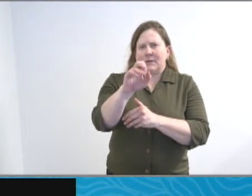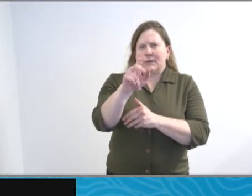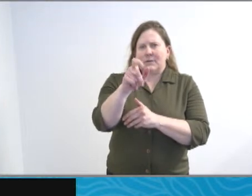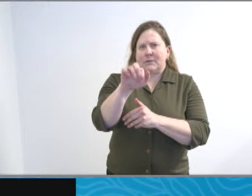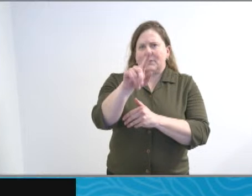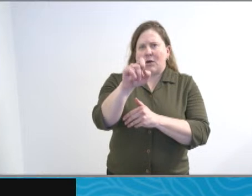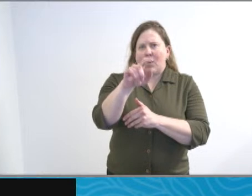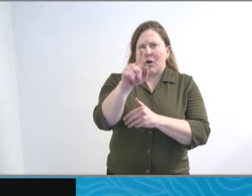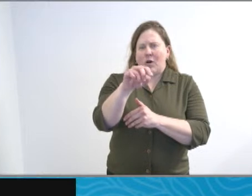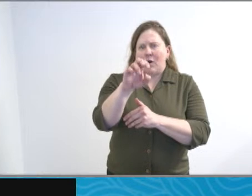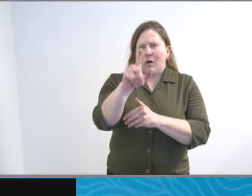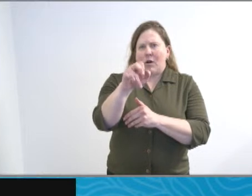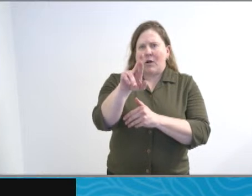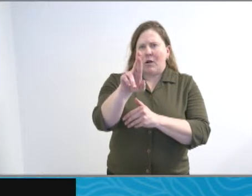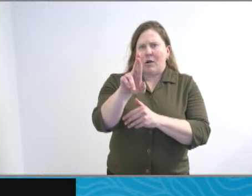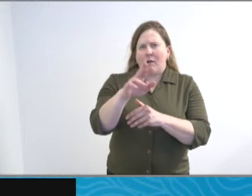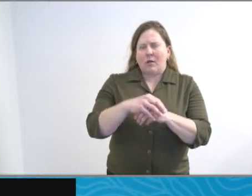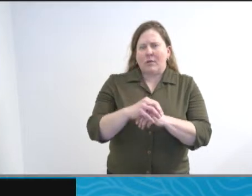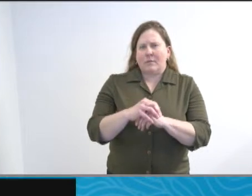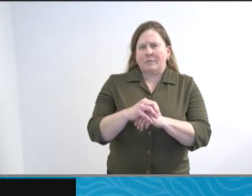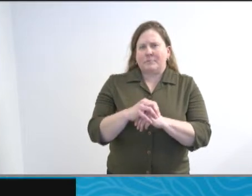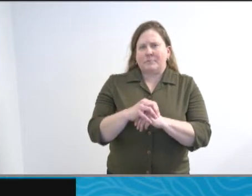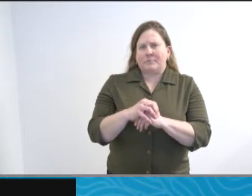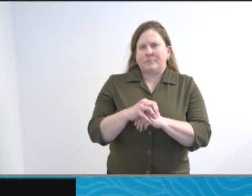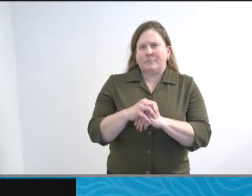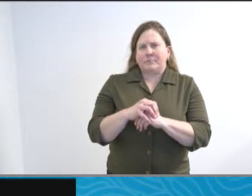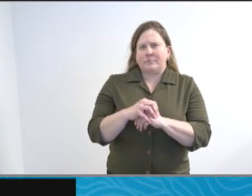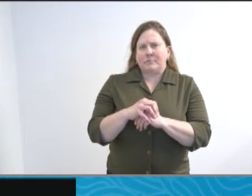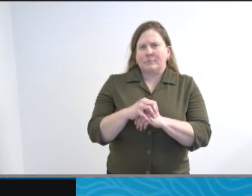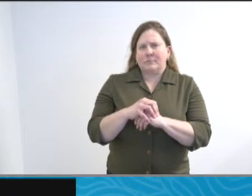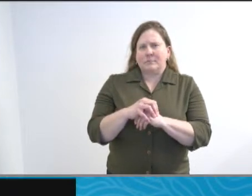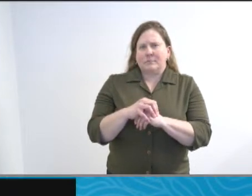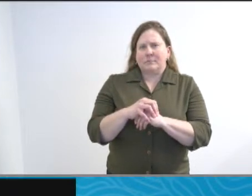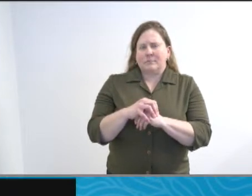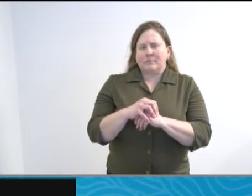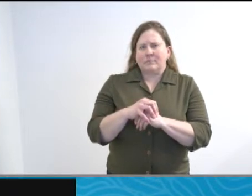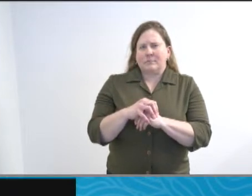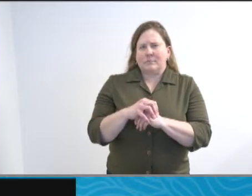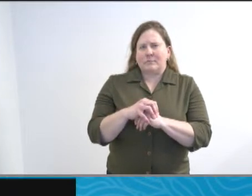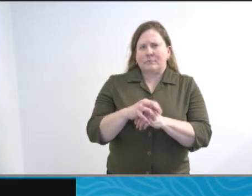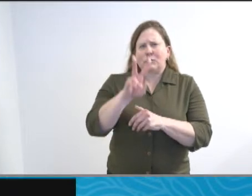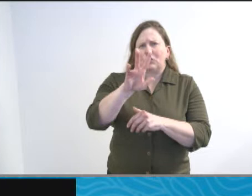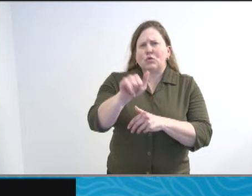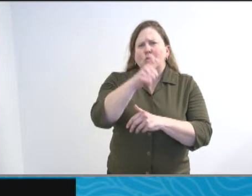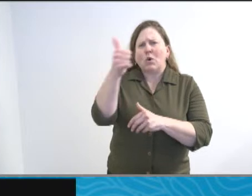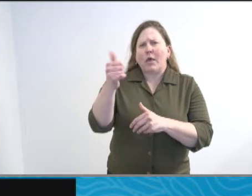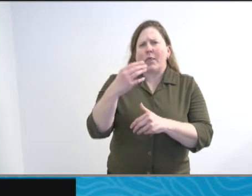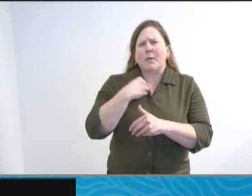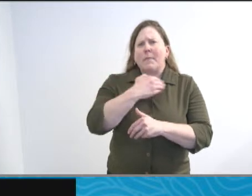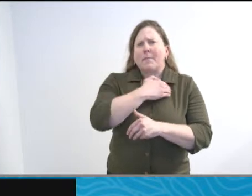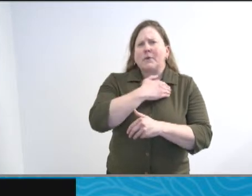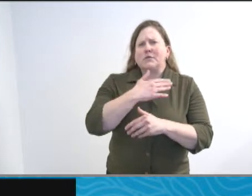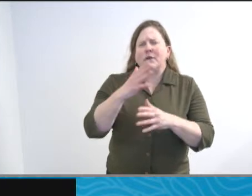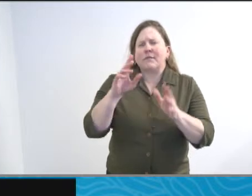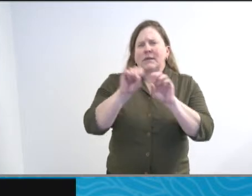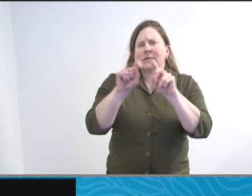I am the Director for Equity, Engagement and Partnerships. Thank you. And we have two other members of the team that help